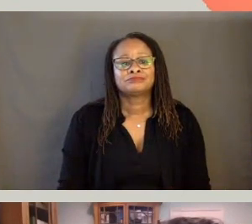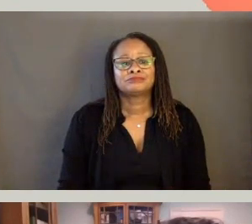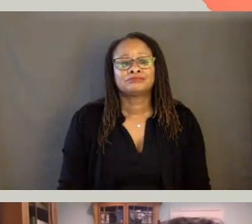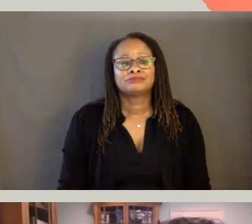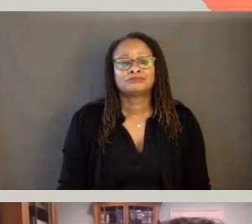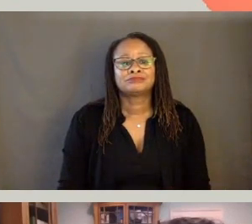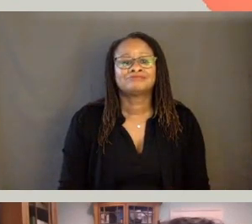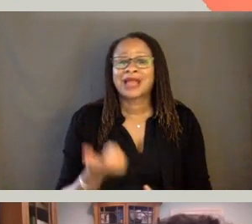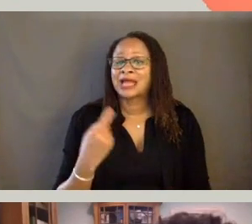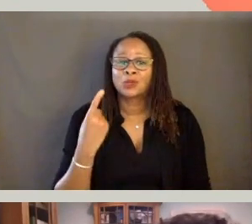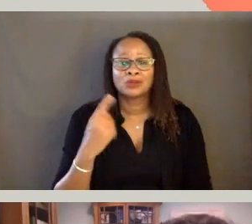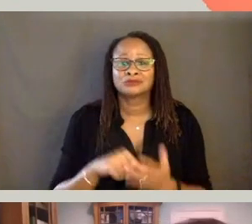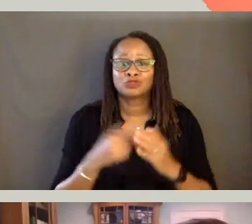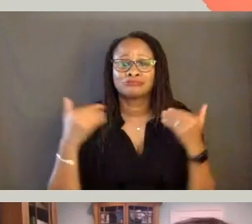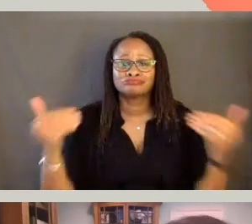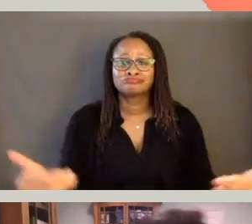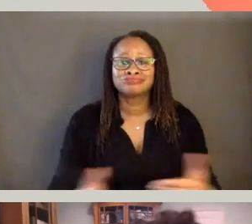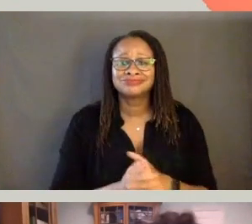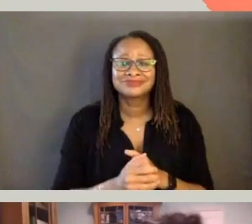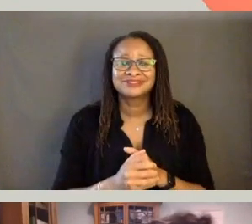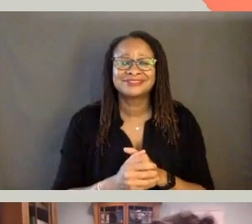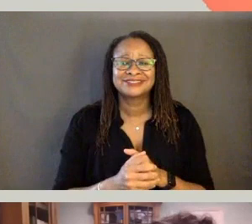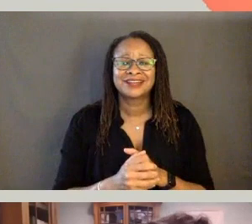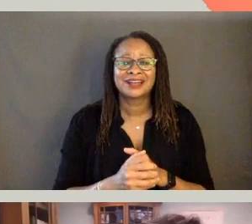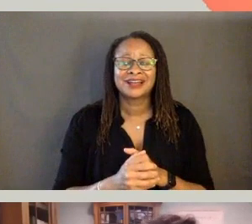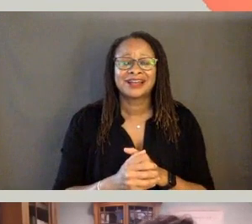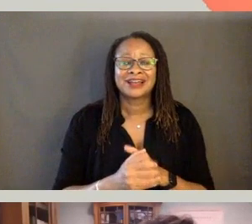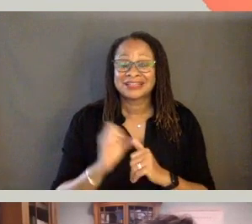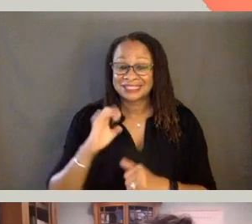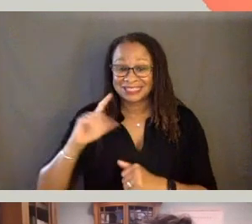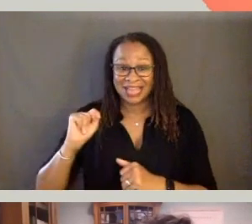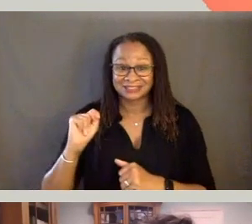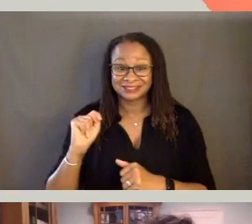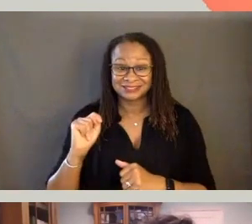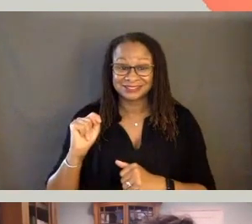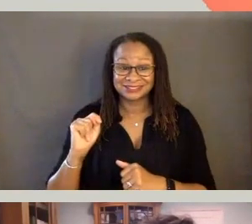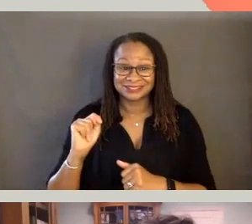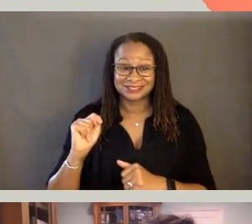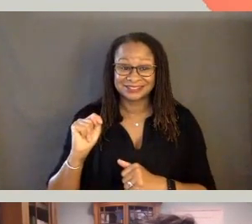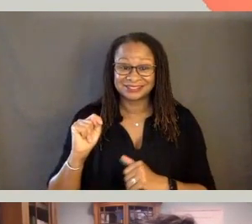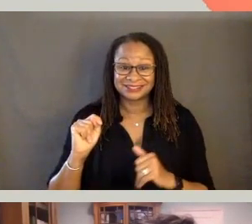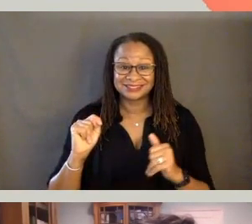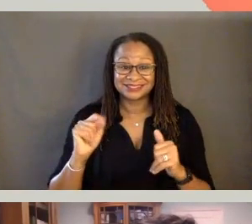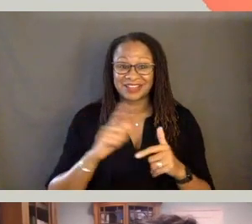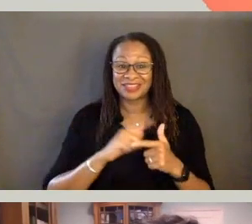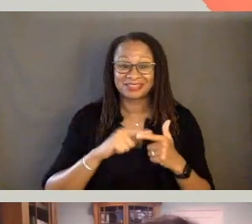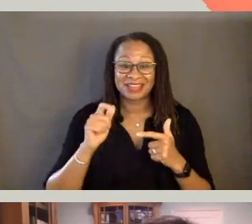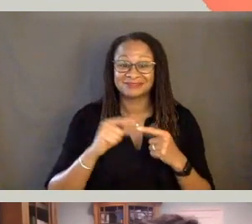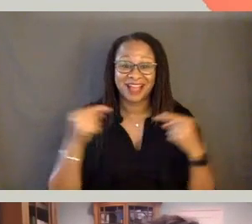Any one of you can start. I will, I'm gonna be starting with Set at this, and then we can go the other way that we started.